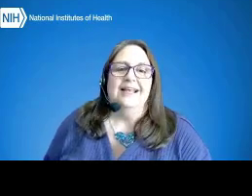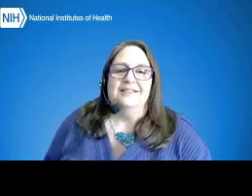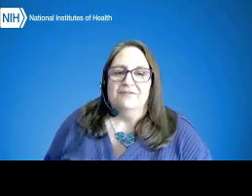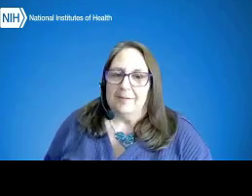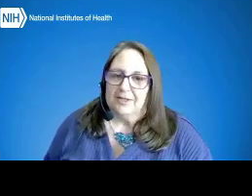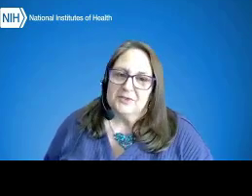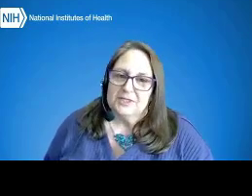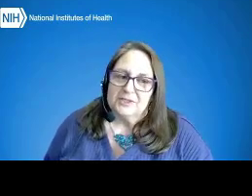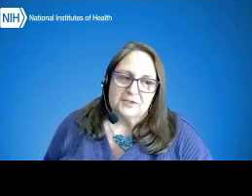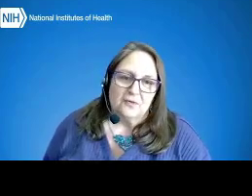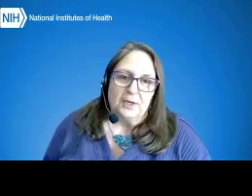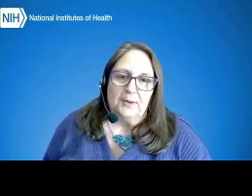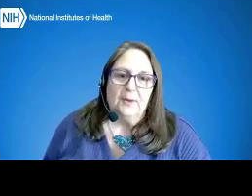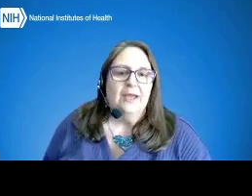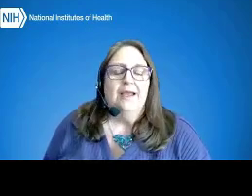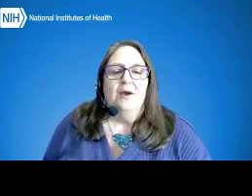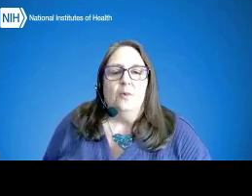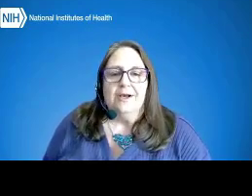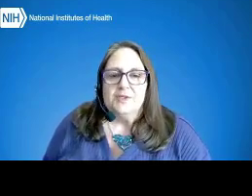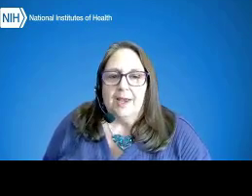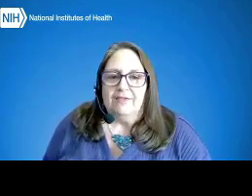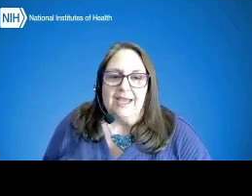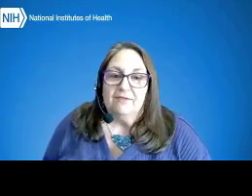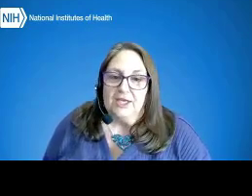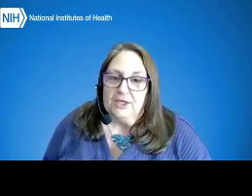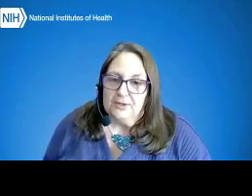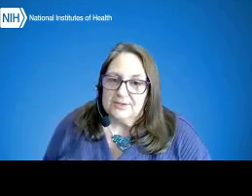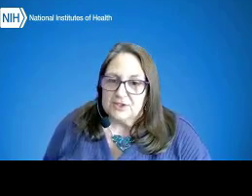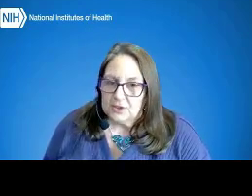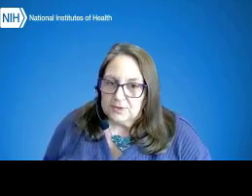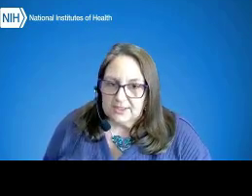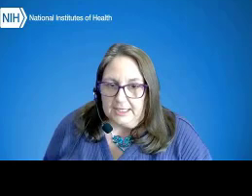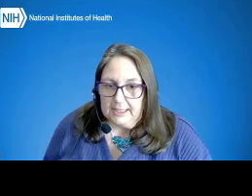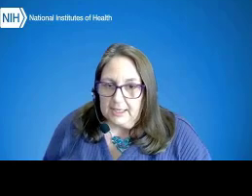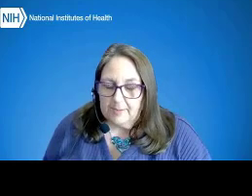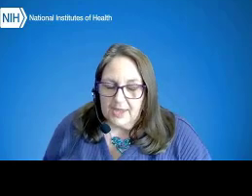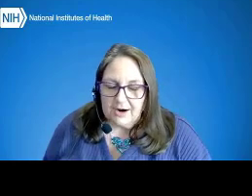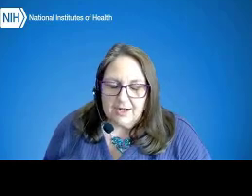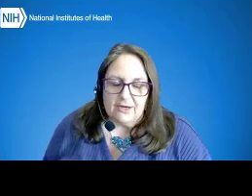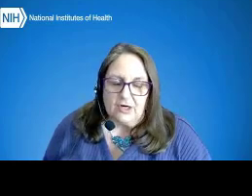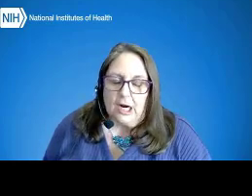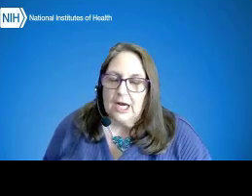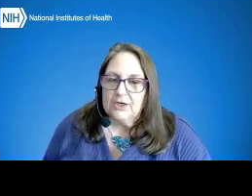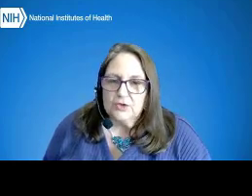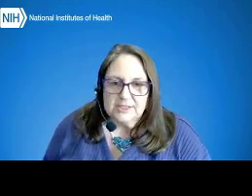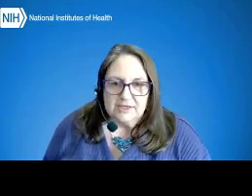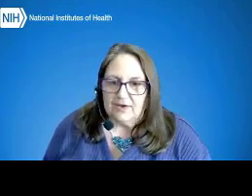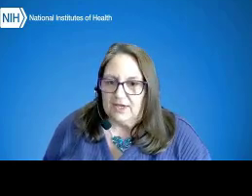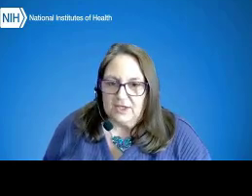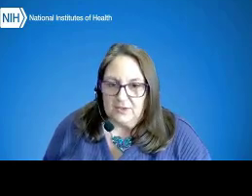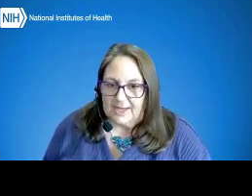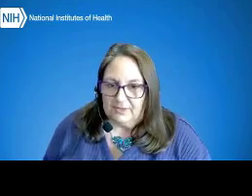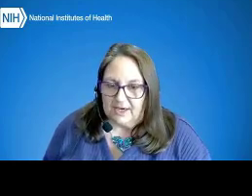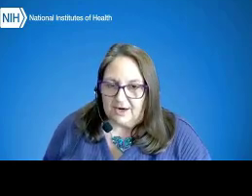that's a fabulous resource for you. We also have the FAQs as a utility link up there, and there are hundreds of FAQs out there.